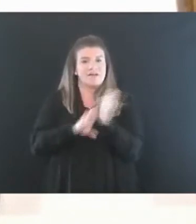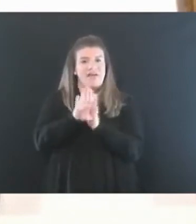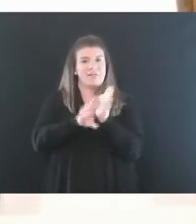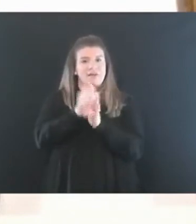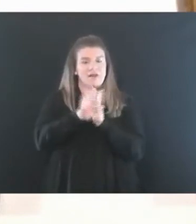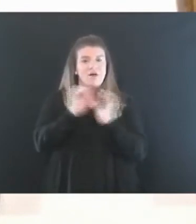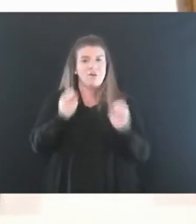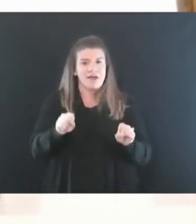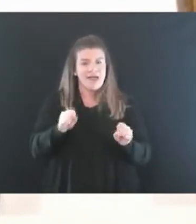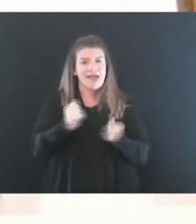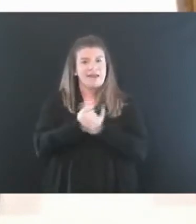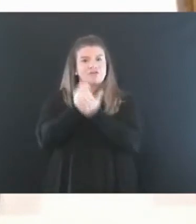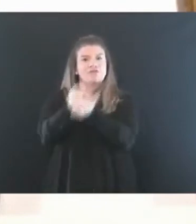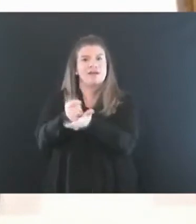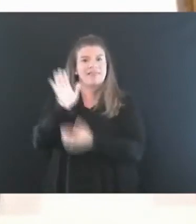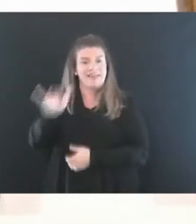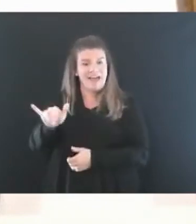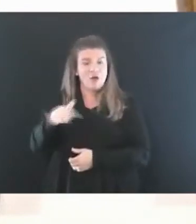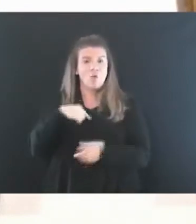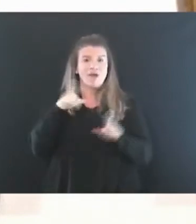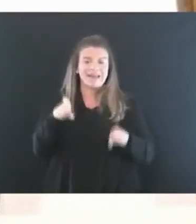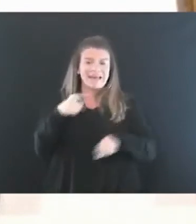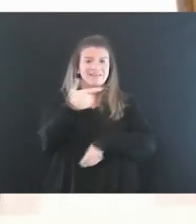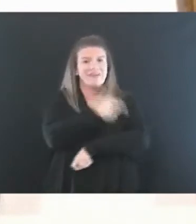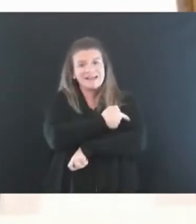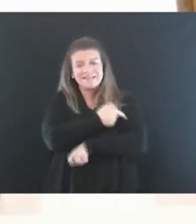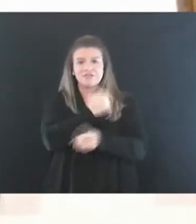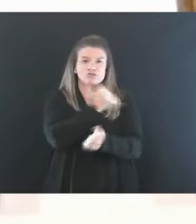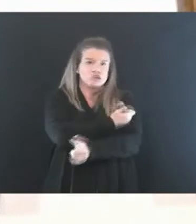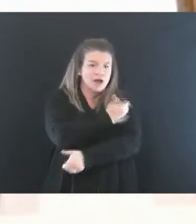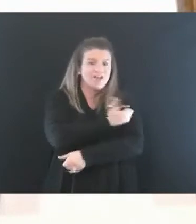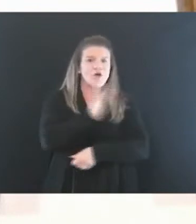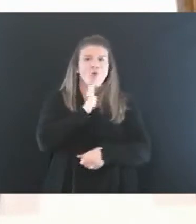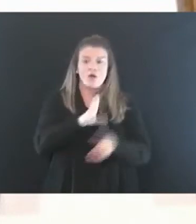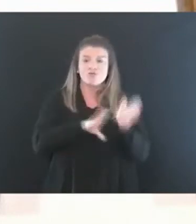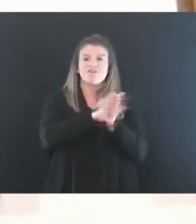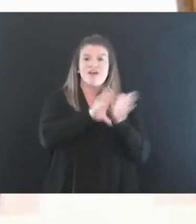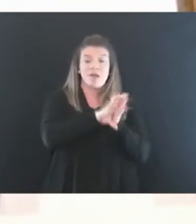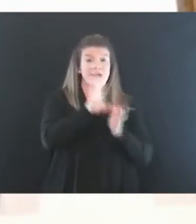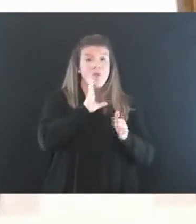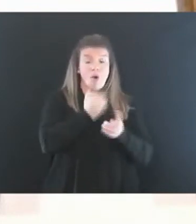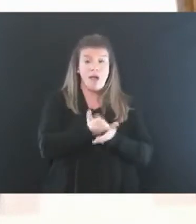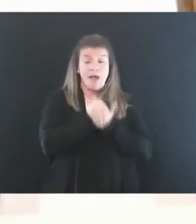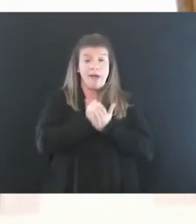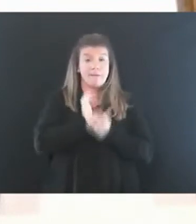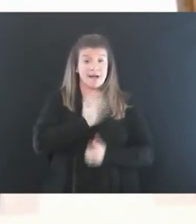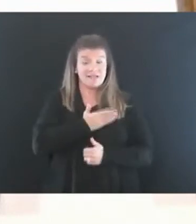WE ARE WAITING FOR THE MEDICATIONS TO BE DEVELOPED THAT TREATS THIS DISEASE. WE'RE WAITING FOR THE VACCINES